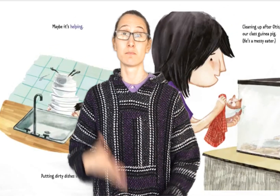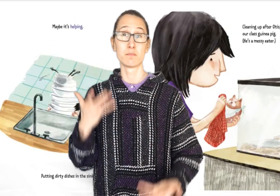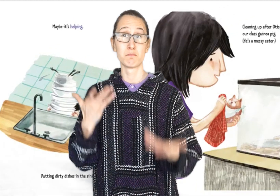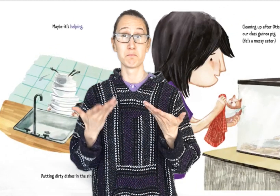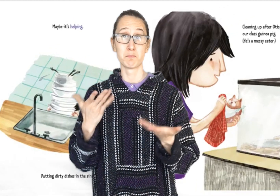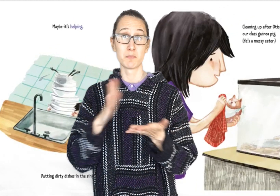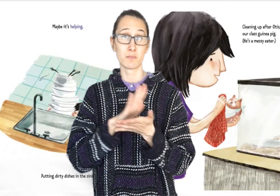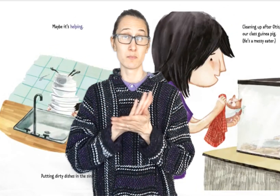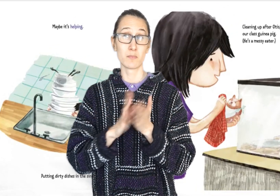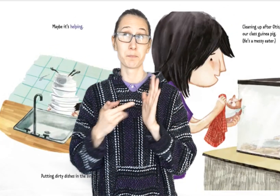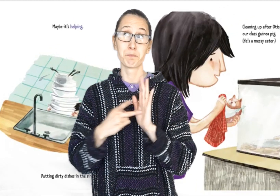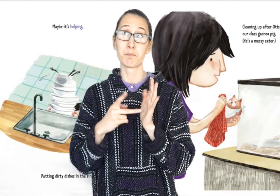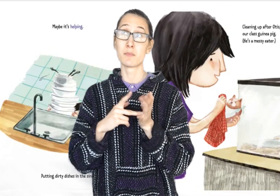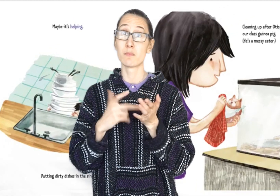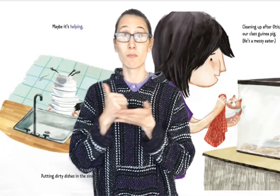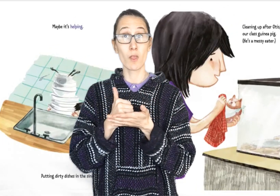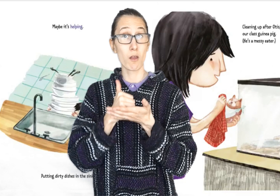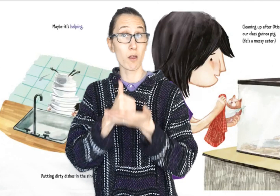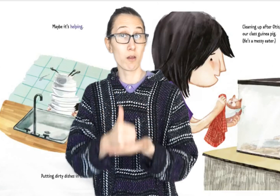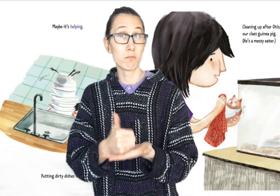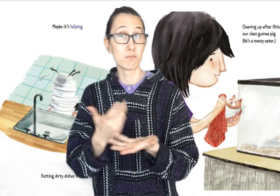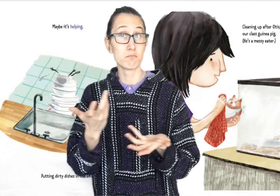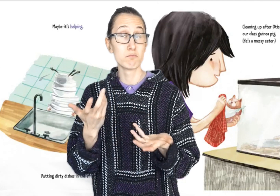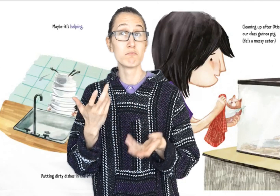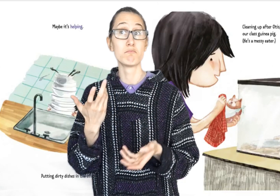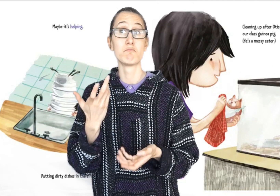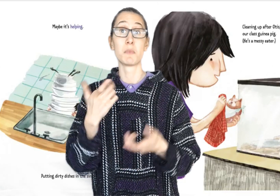Maybe it's helping